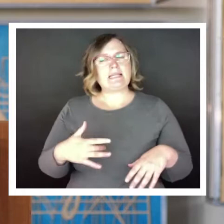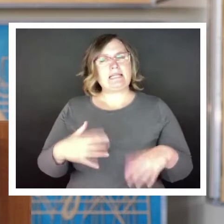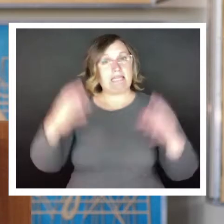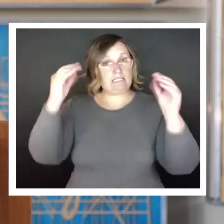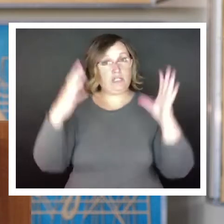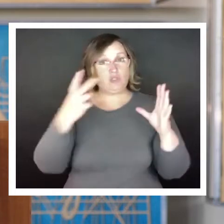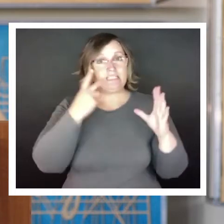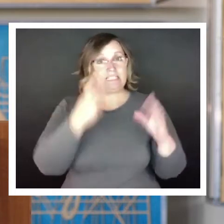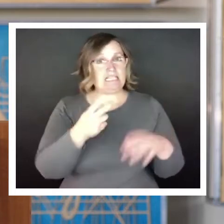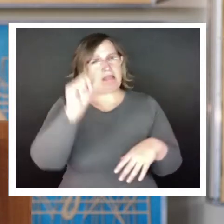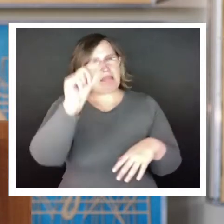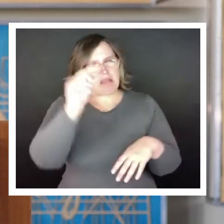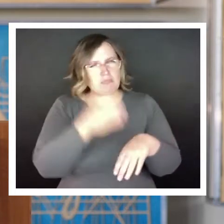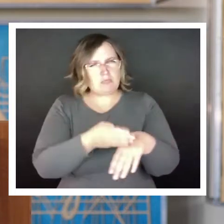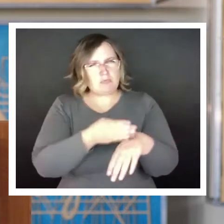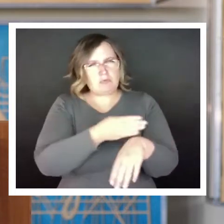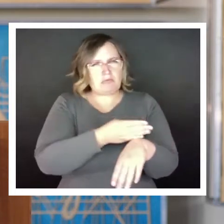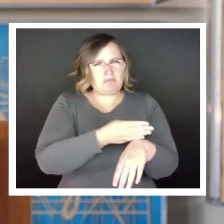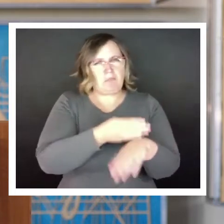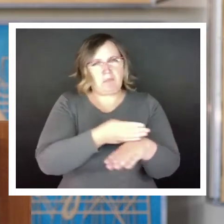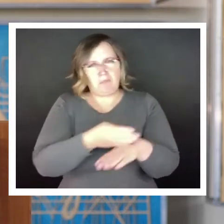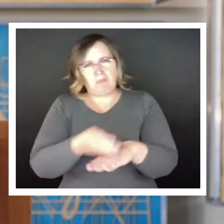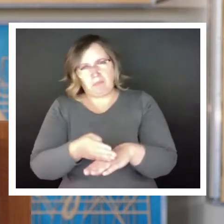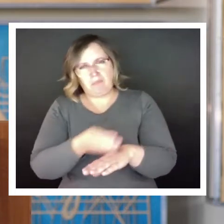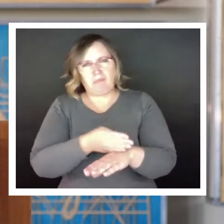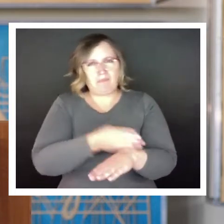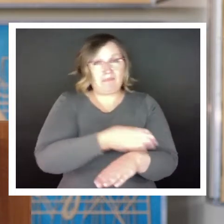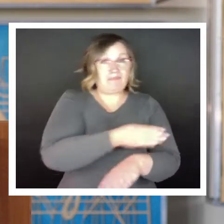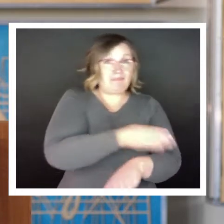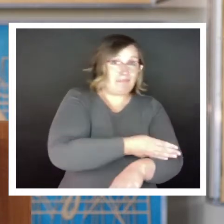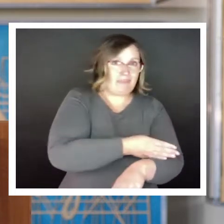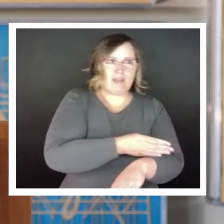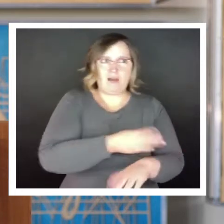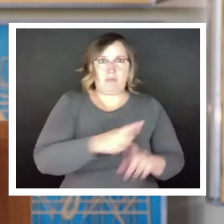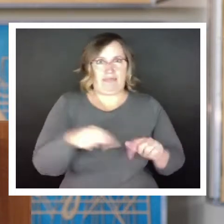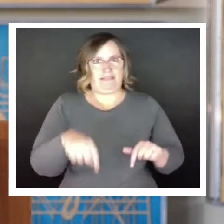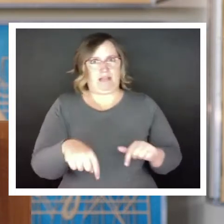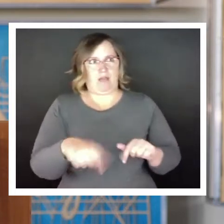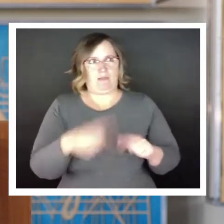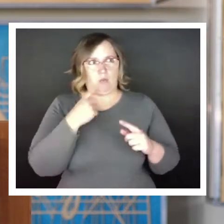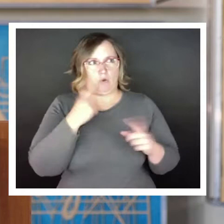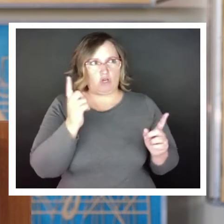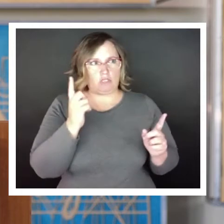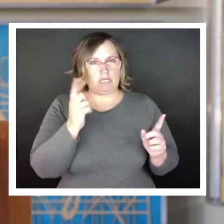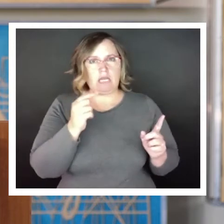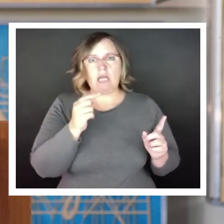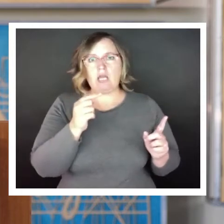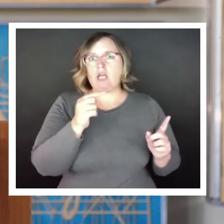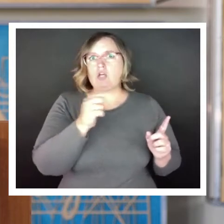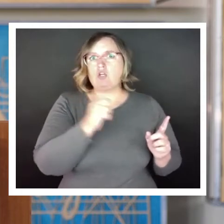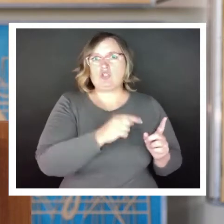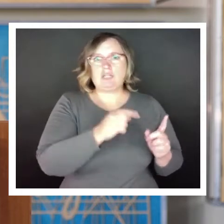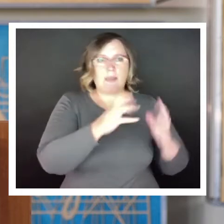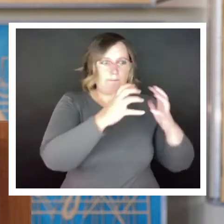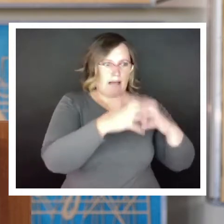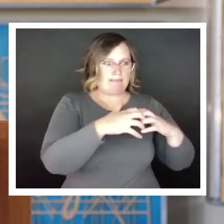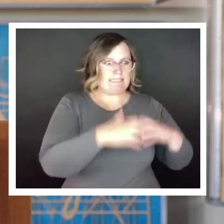with setbacks and losses, but not this time. It worked. She melted down 34 times the year before I got her.